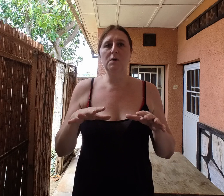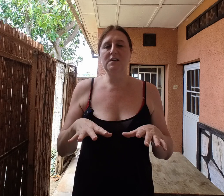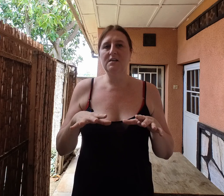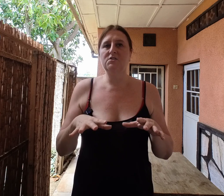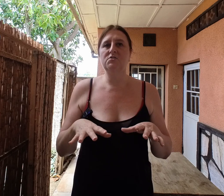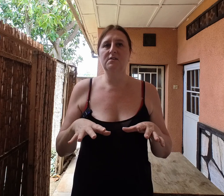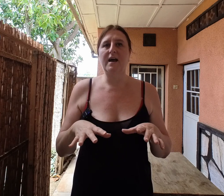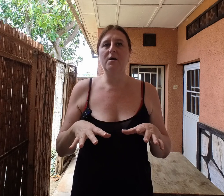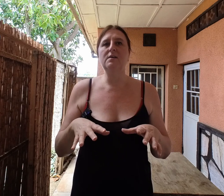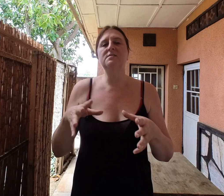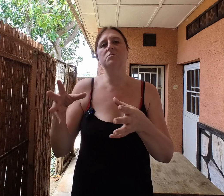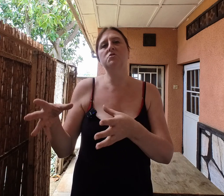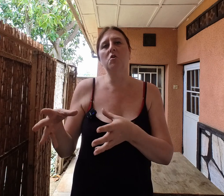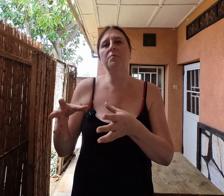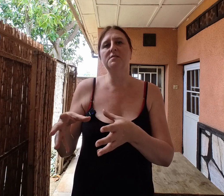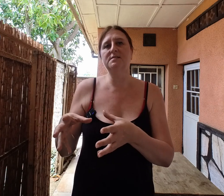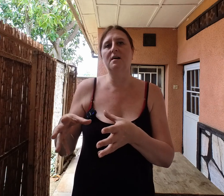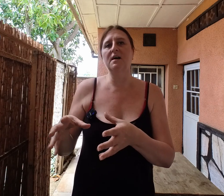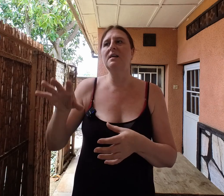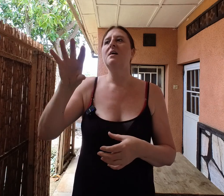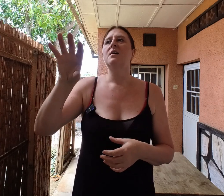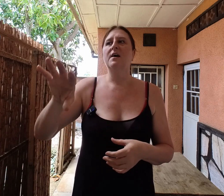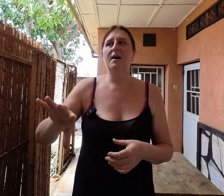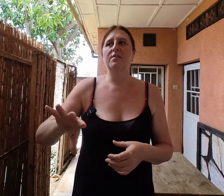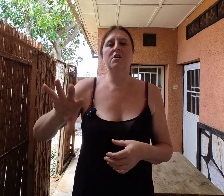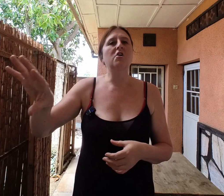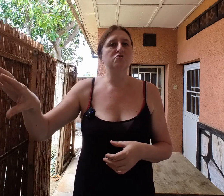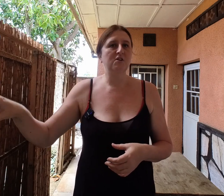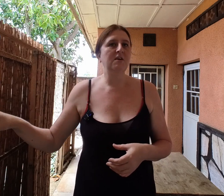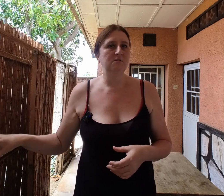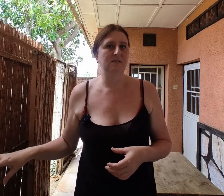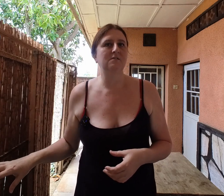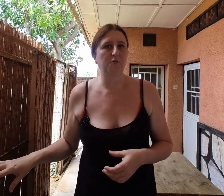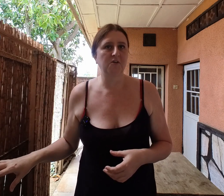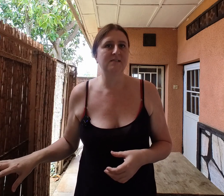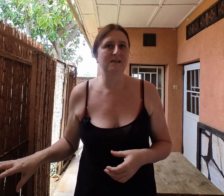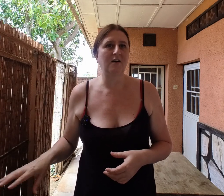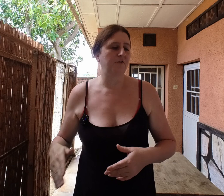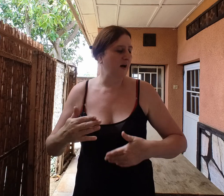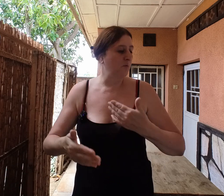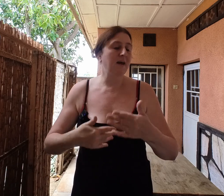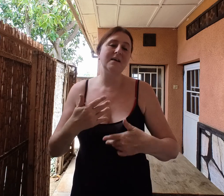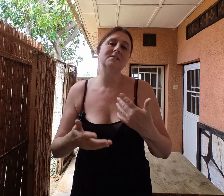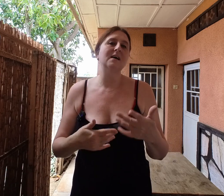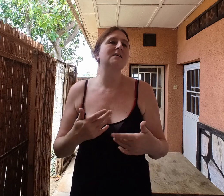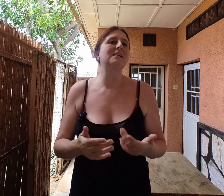what we tend to do now is to adopt the sign that the country uses for itself. We'll get into that a